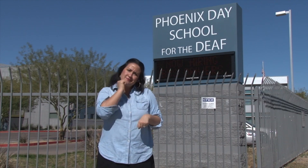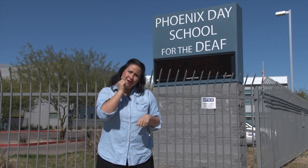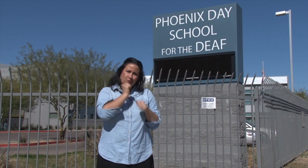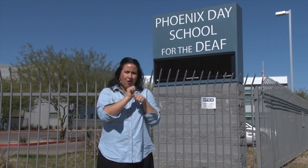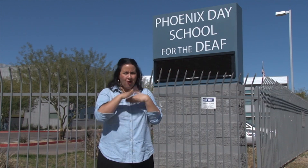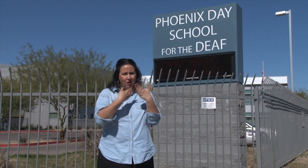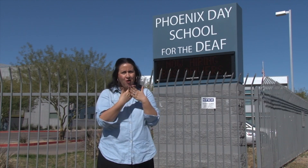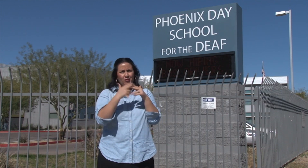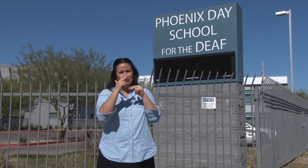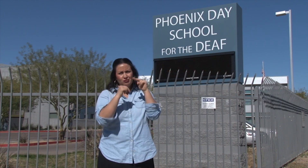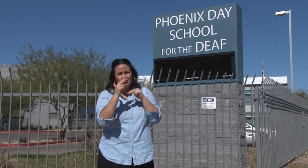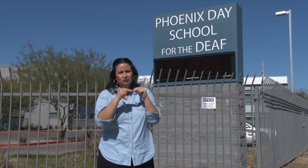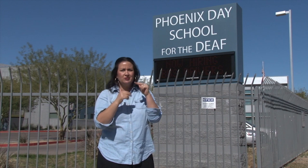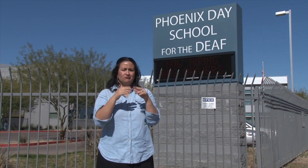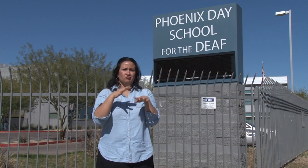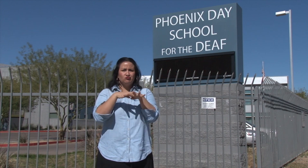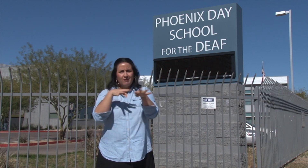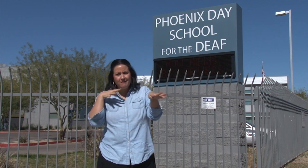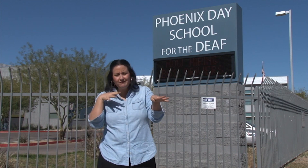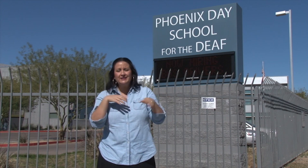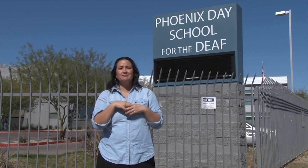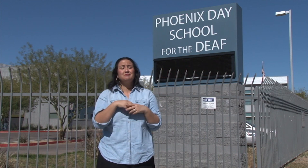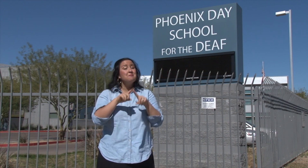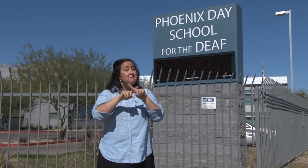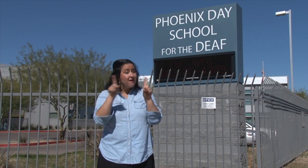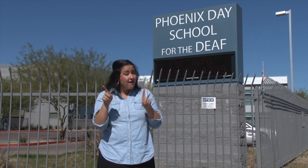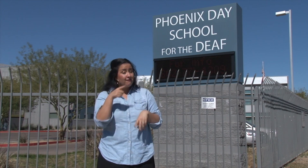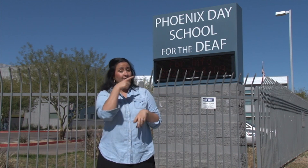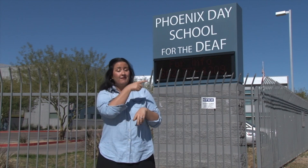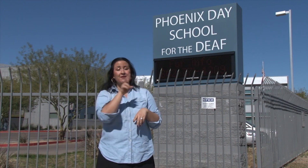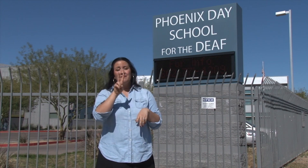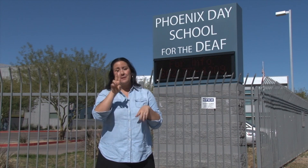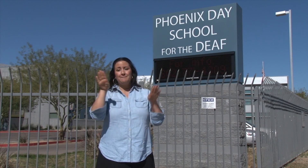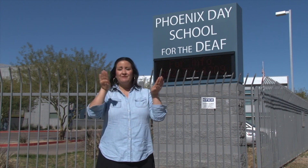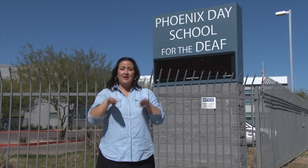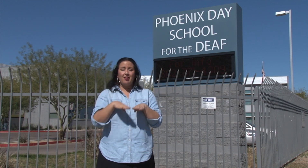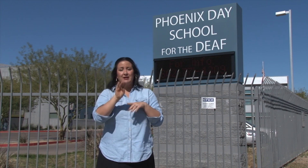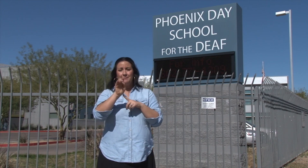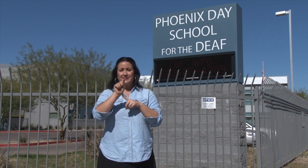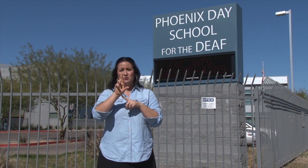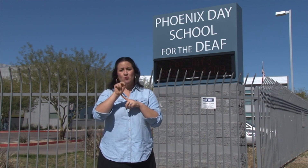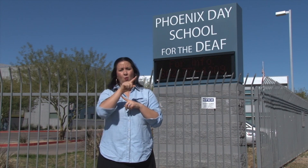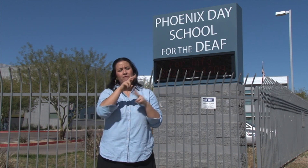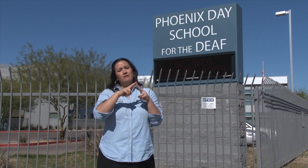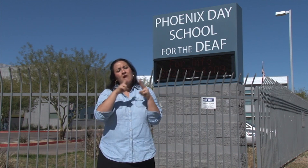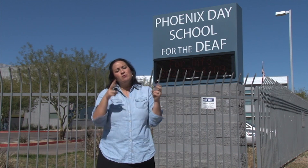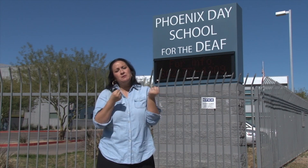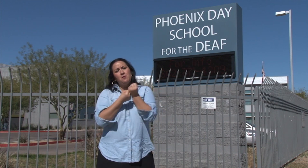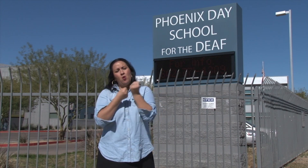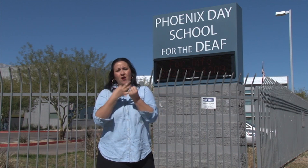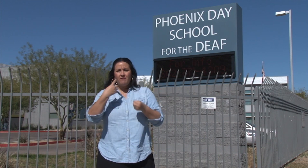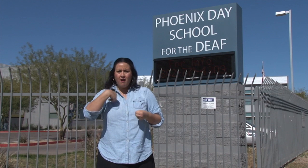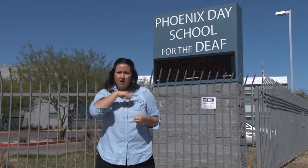HOWEVER, THE METRO HAS BEEN GREAT AT INVOLVING PDSD WITH WEEKLY UPDATES ON CONSTRUCTION AND